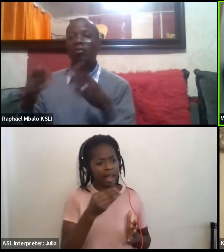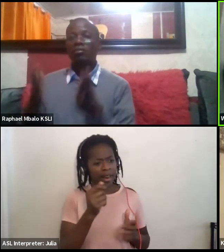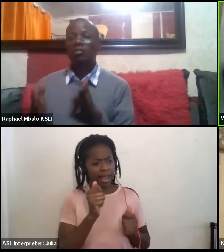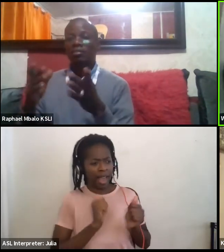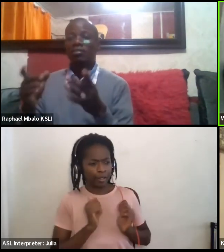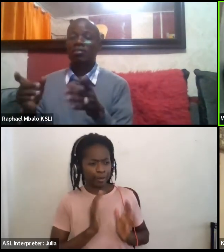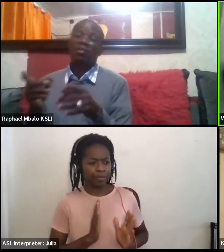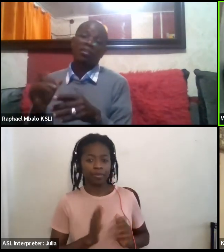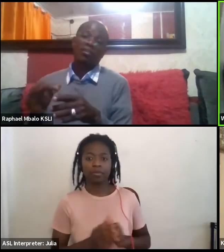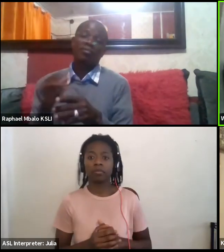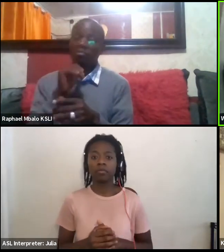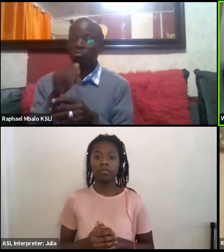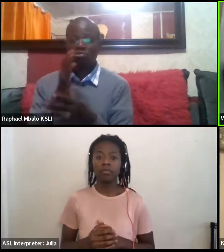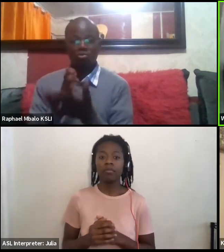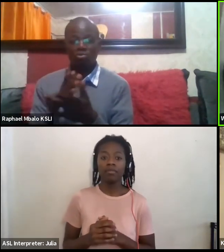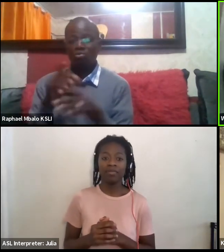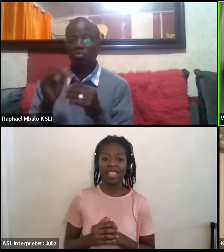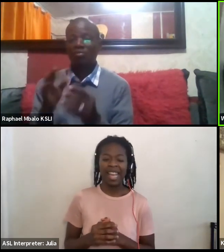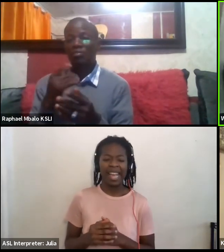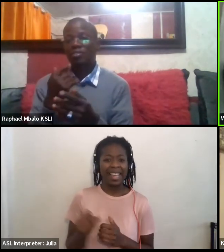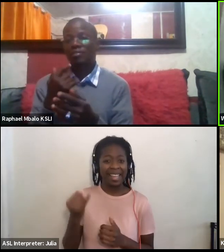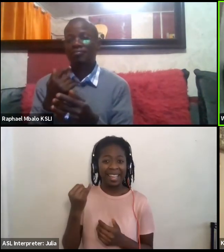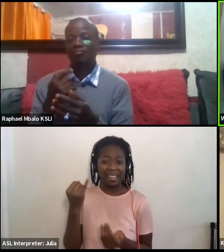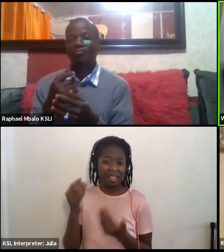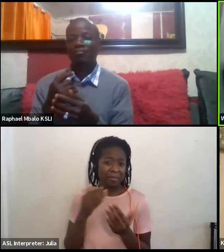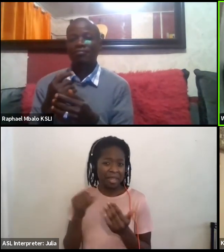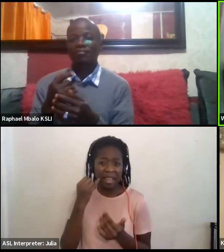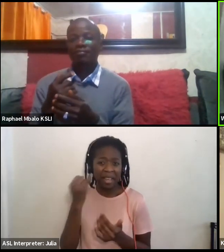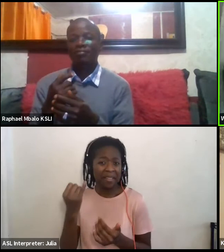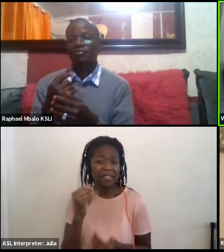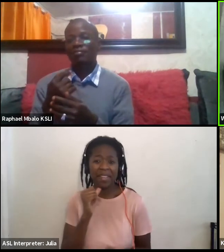even if she's just playing it for confidence sake,